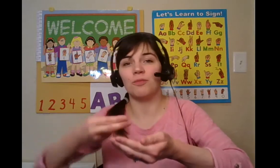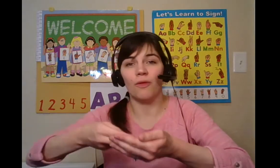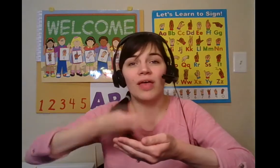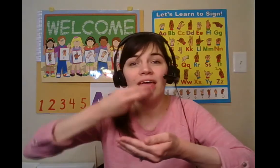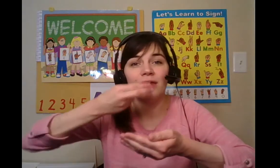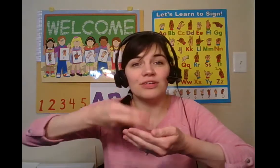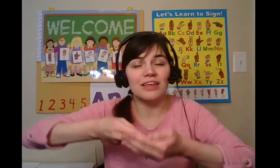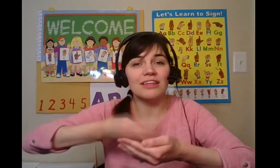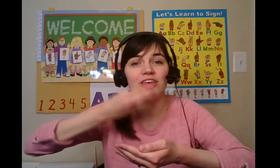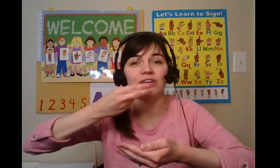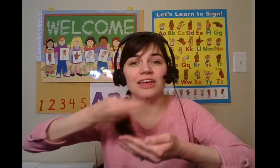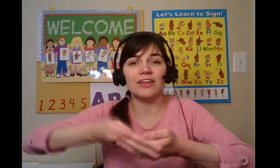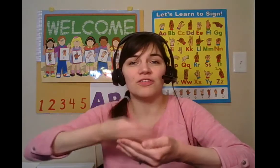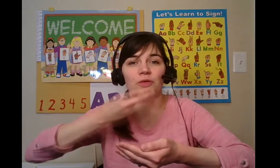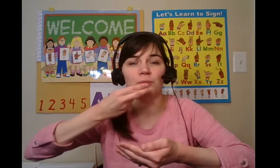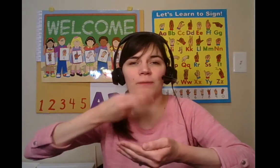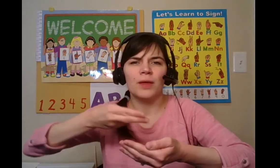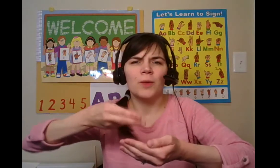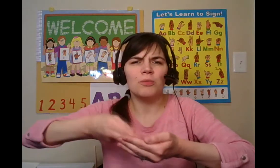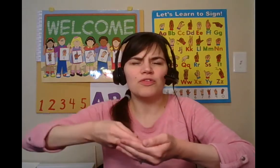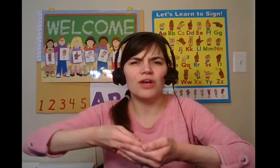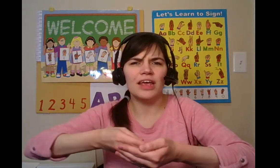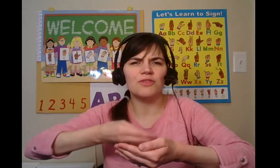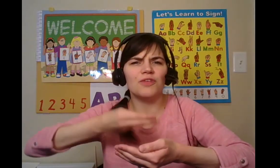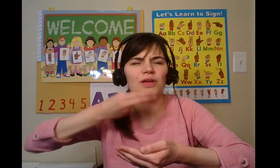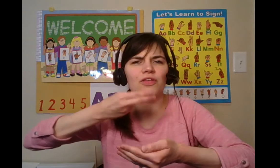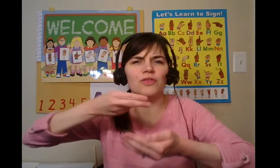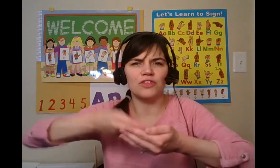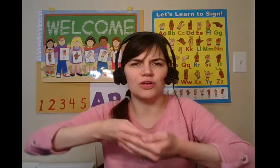bowl and pretend like you're eating soup. Move your hand very close to your mouth